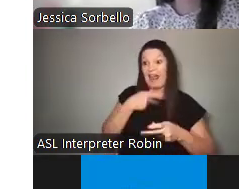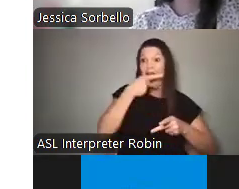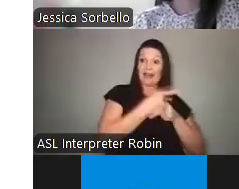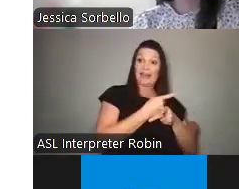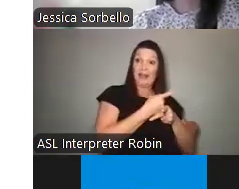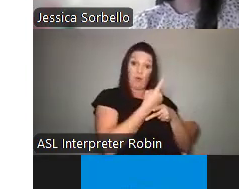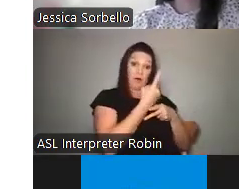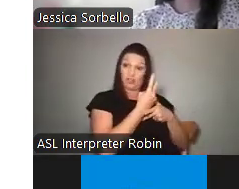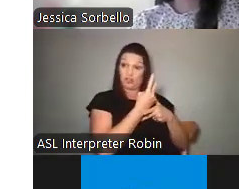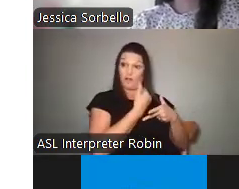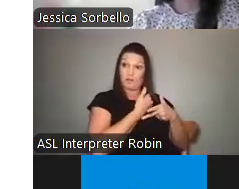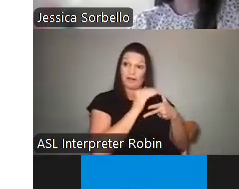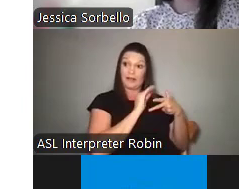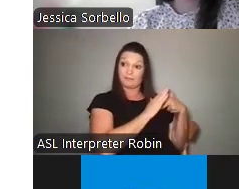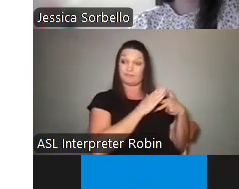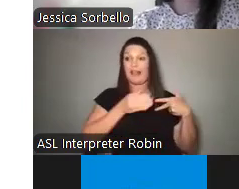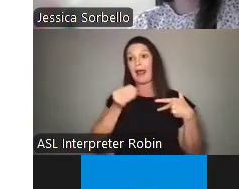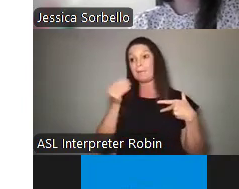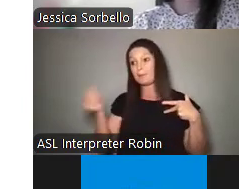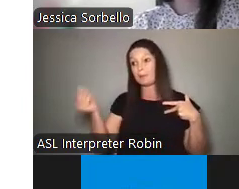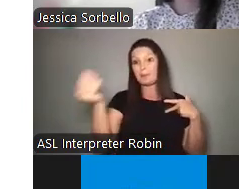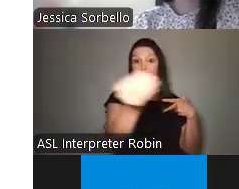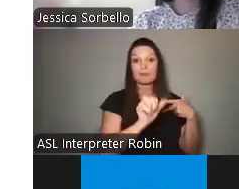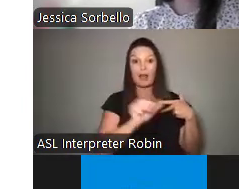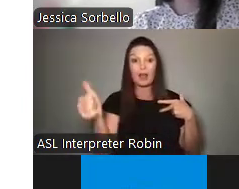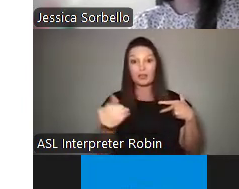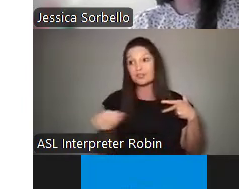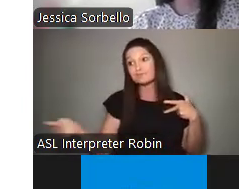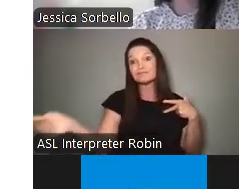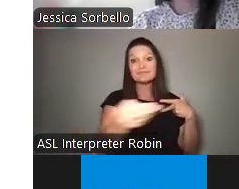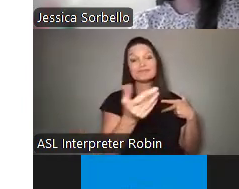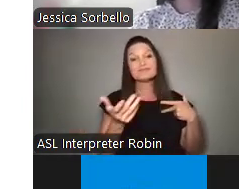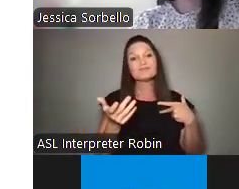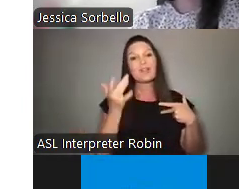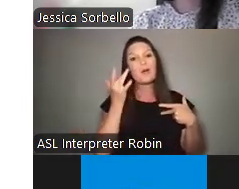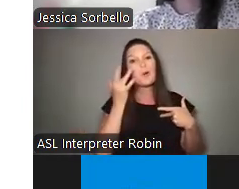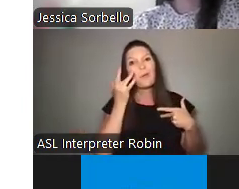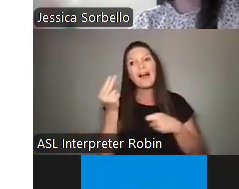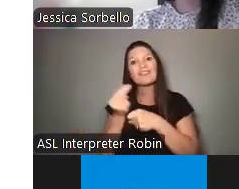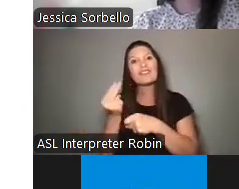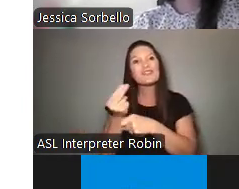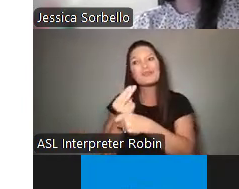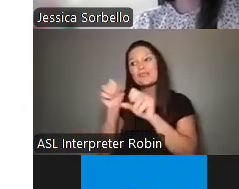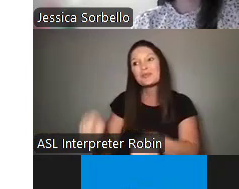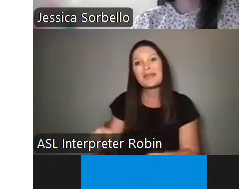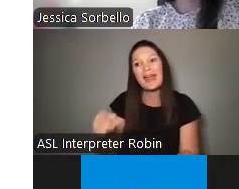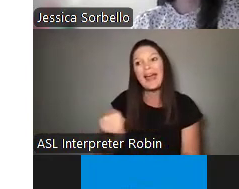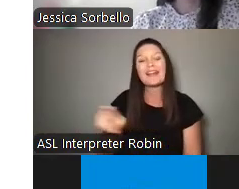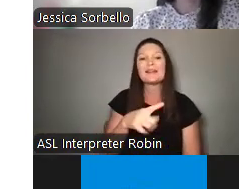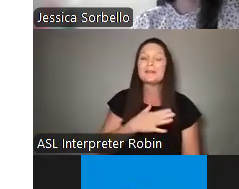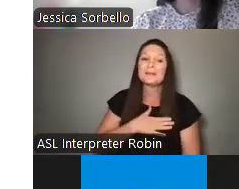they are useful. They do have things in there that pretty much everyone can use and should have with them.